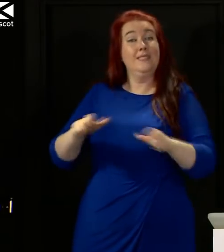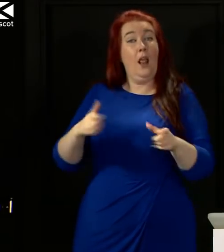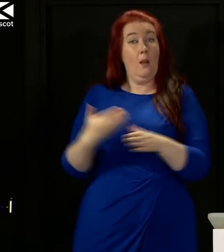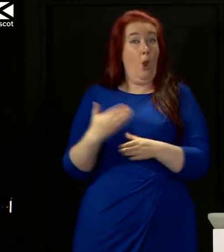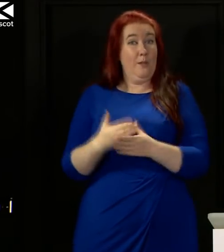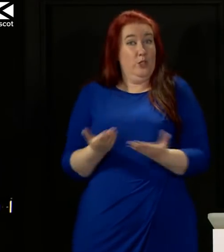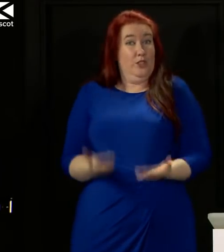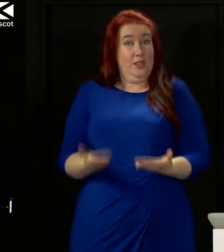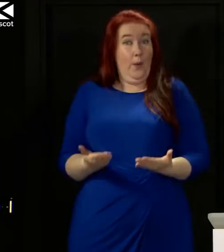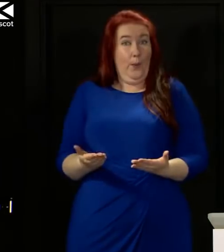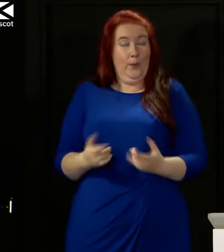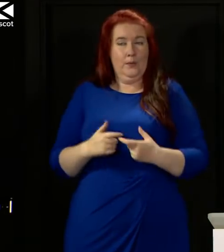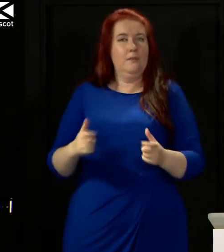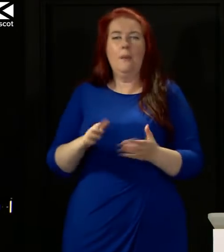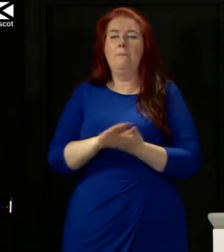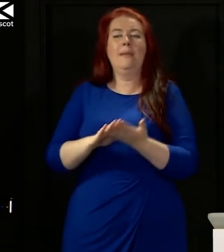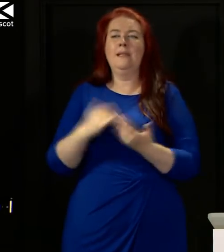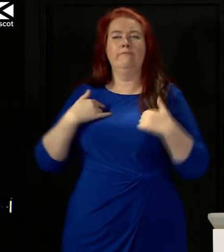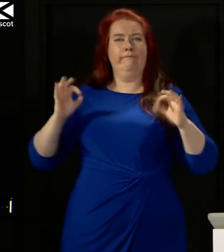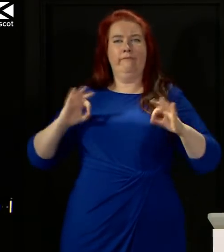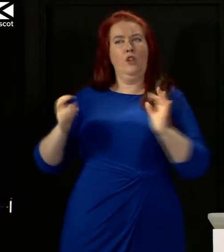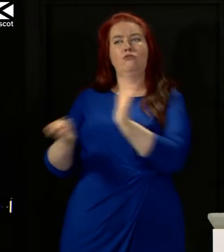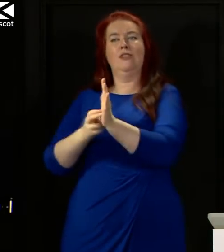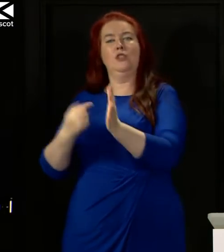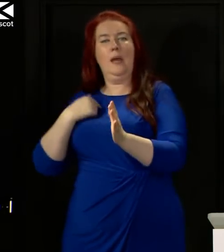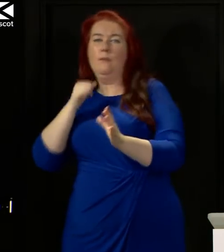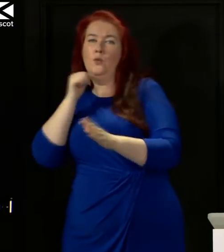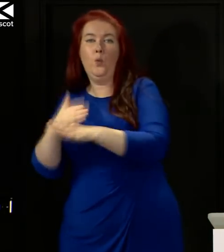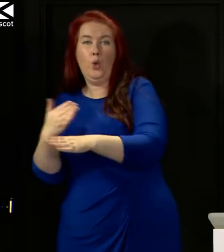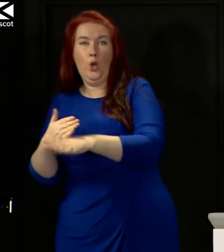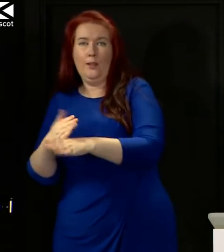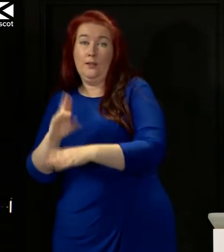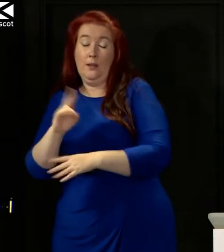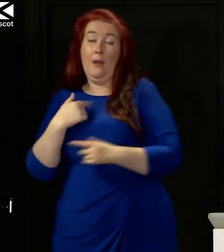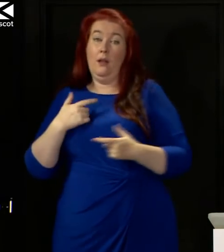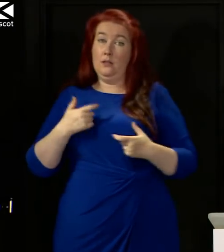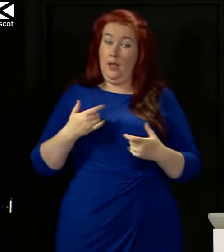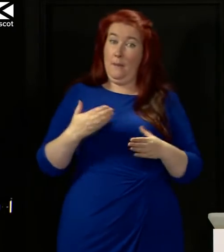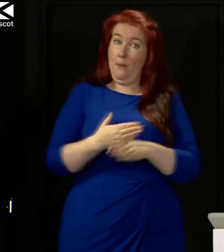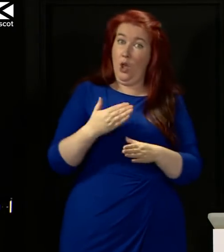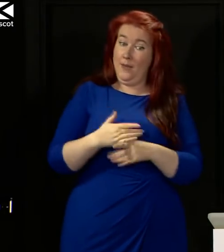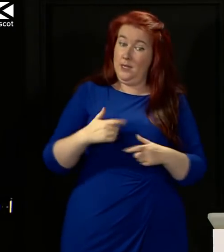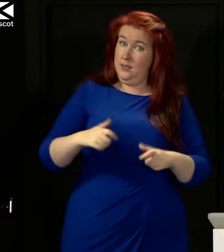they're not registering as unemployed, but their continuation in employment is dependent